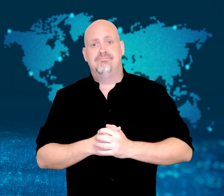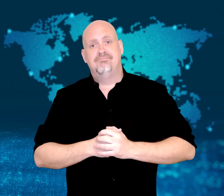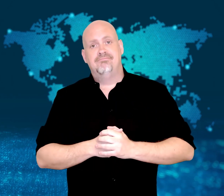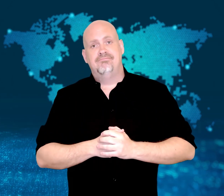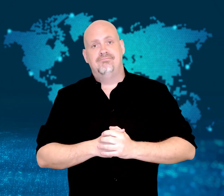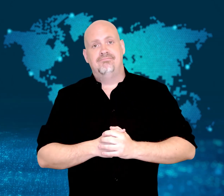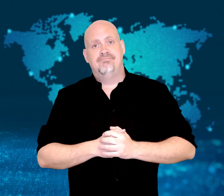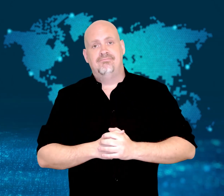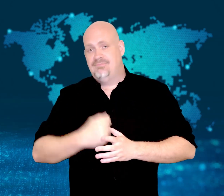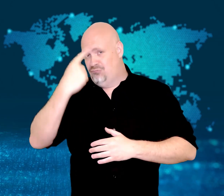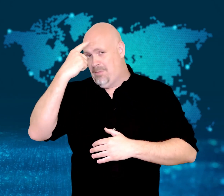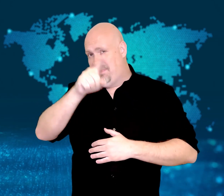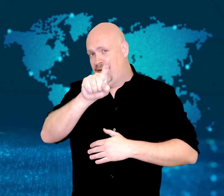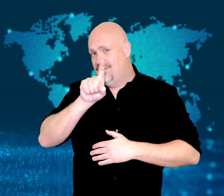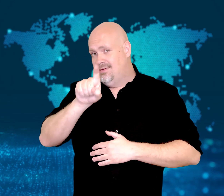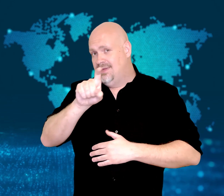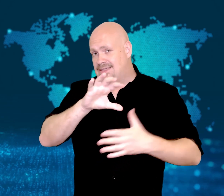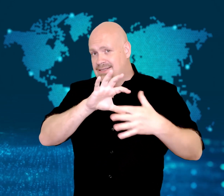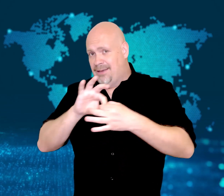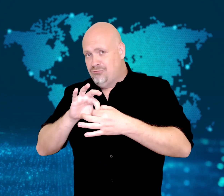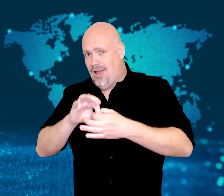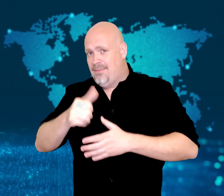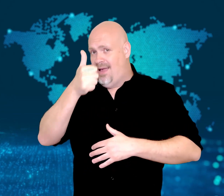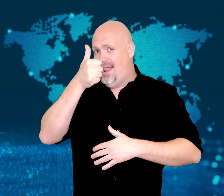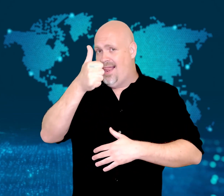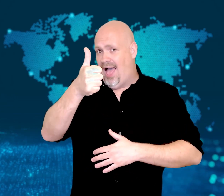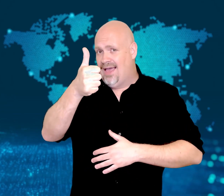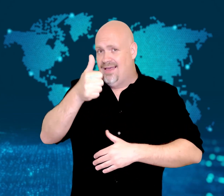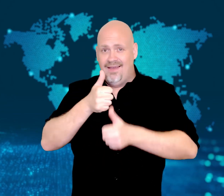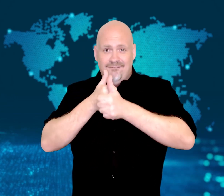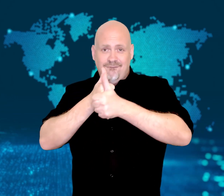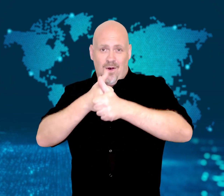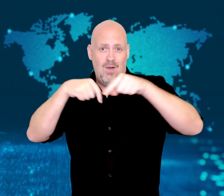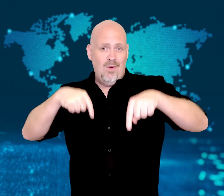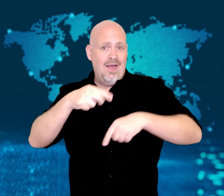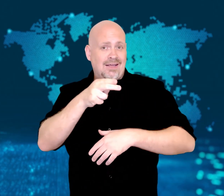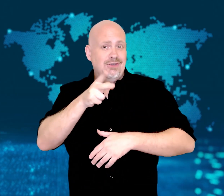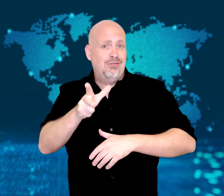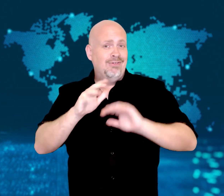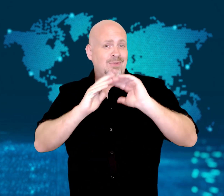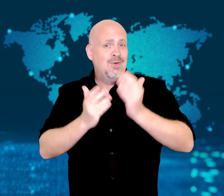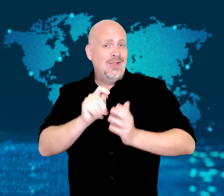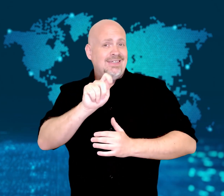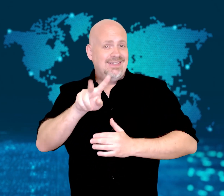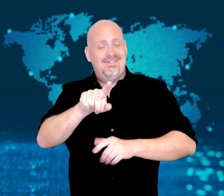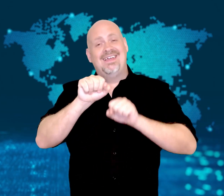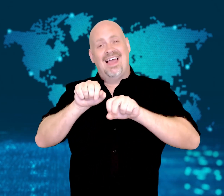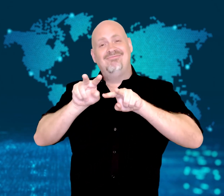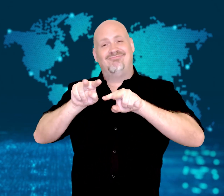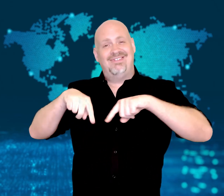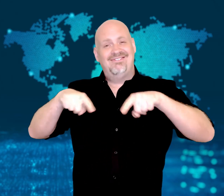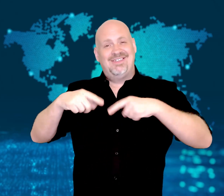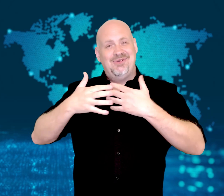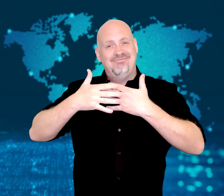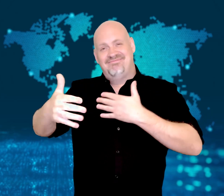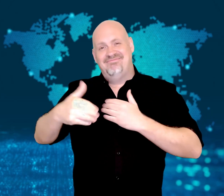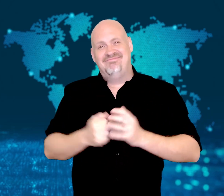Don't forget to subscribe, like, and follow H3 World TV to get new video updates!